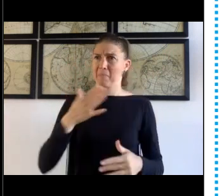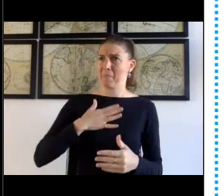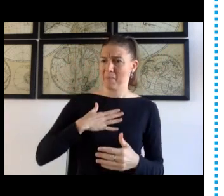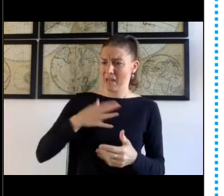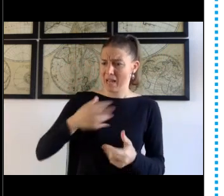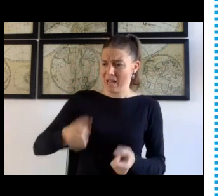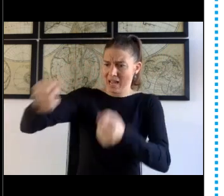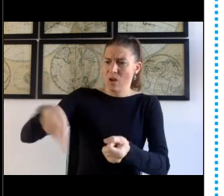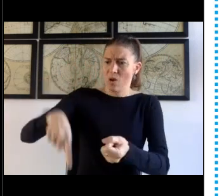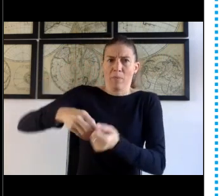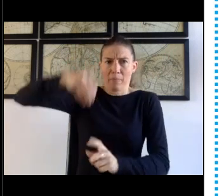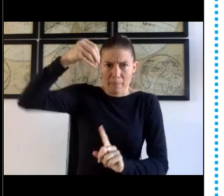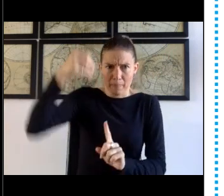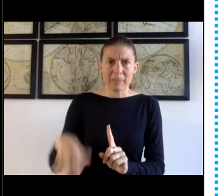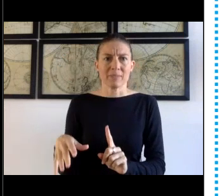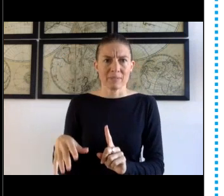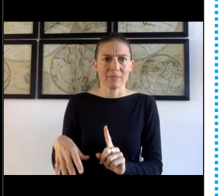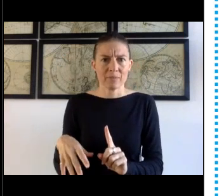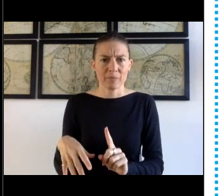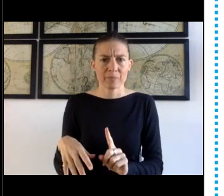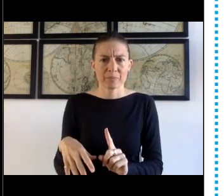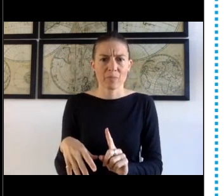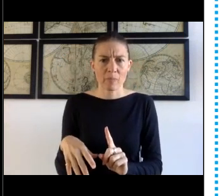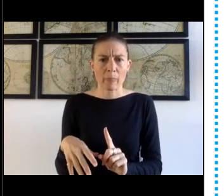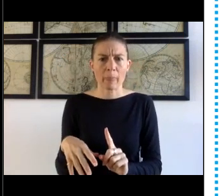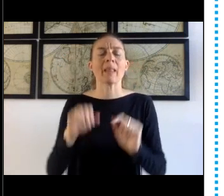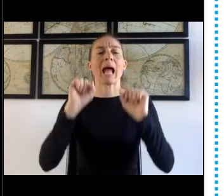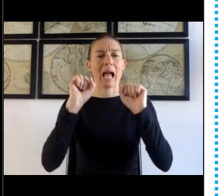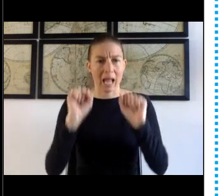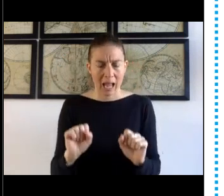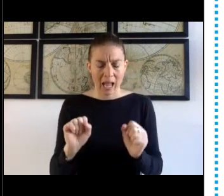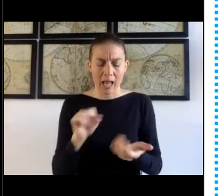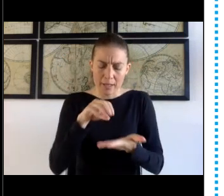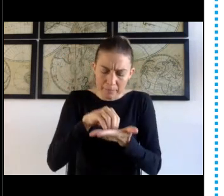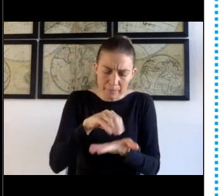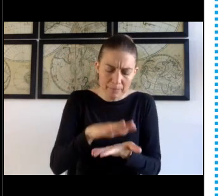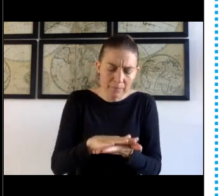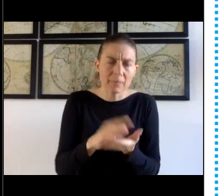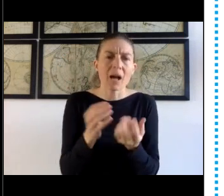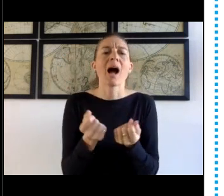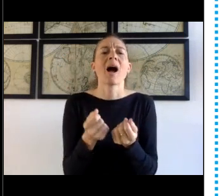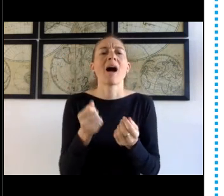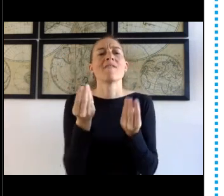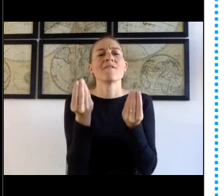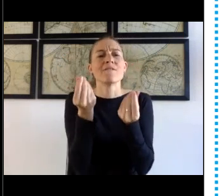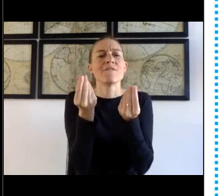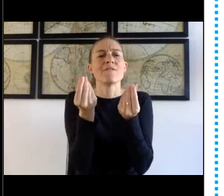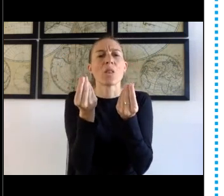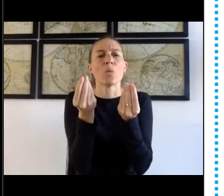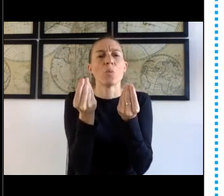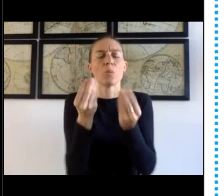And then in this you can state the value of your luggage. Then the airline has to compensate more.